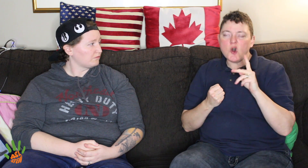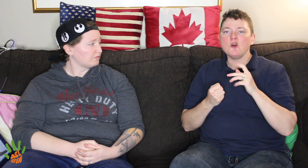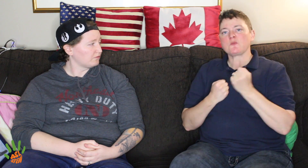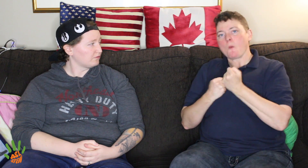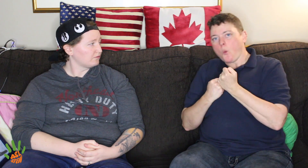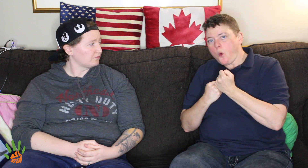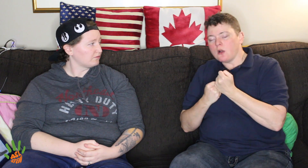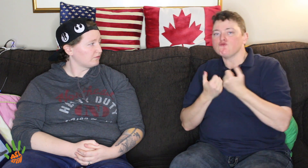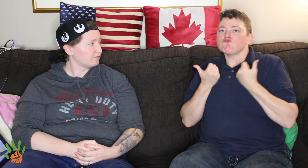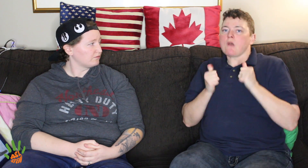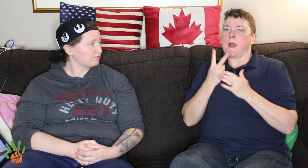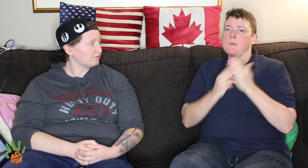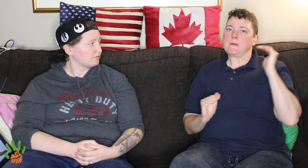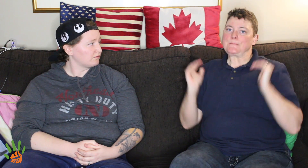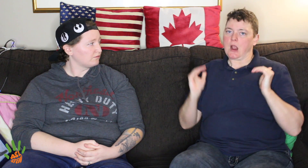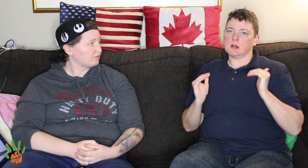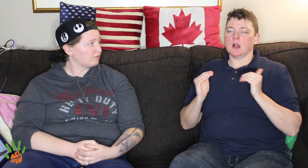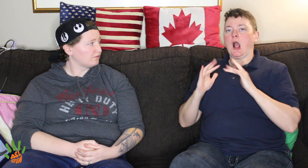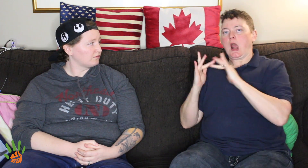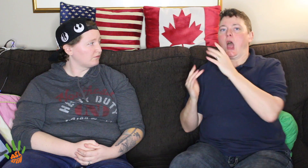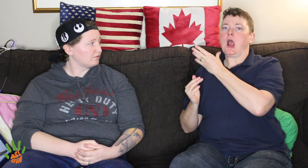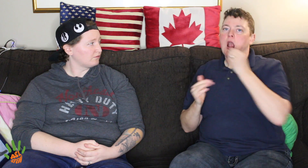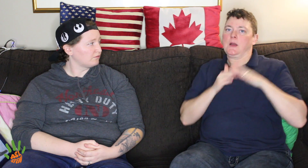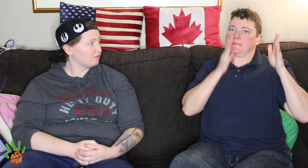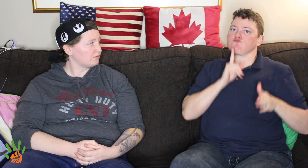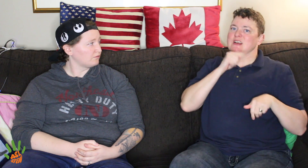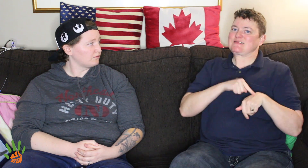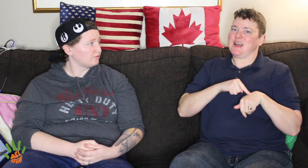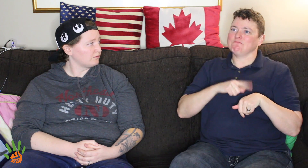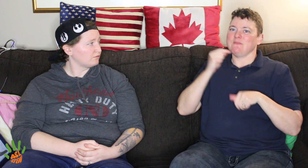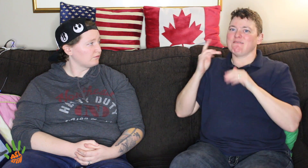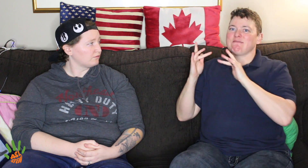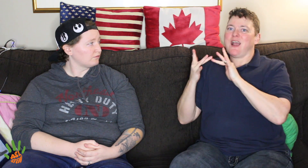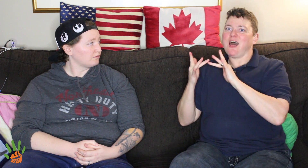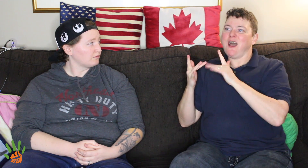get a good network going and try to have a balance online and in person.